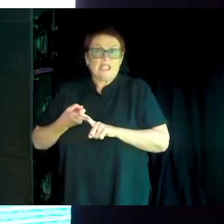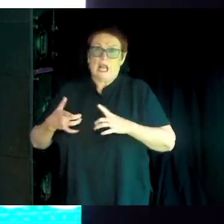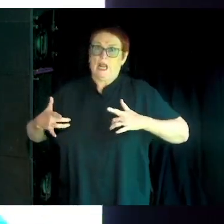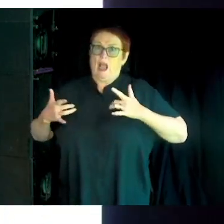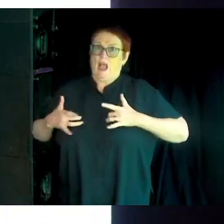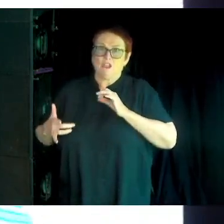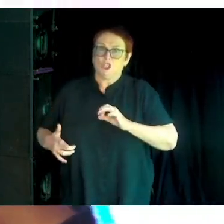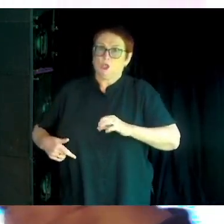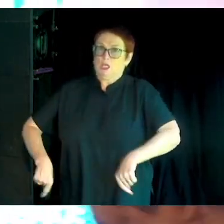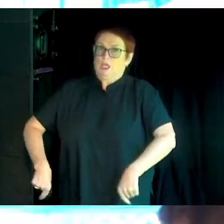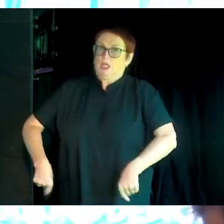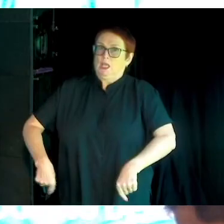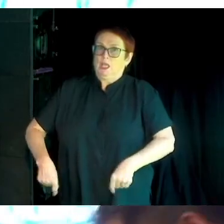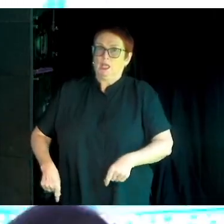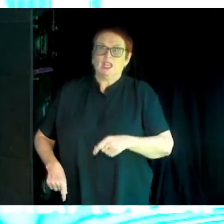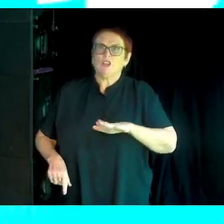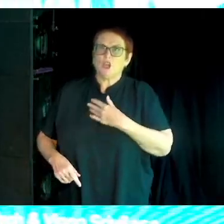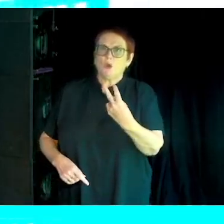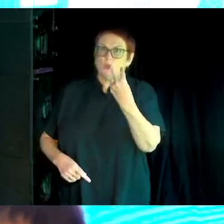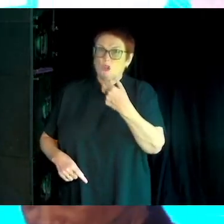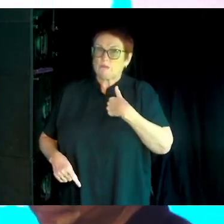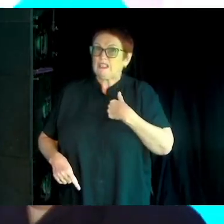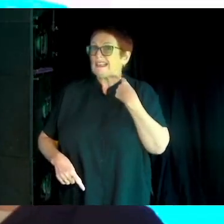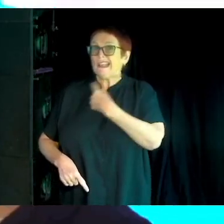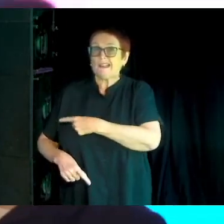scared okay if anyone can watch this one let me know okay or you can pull up in there you can't